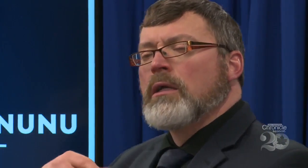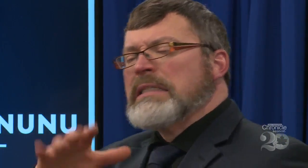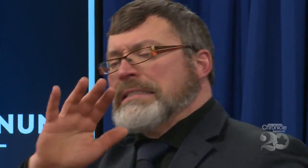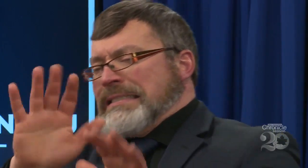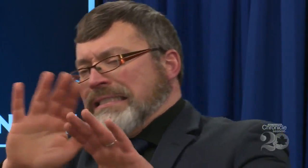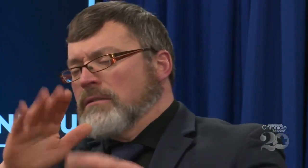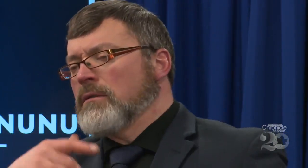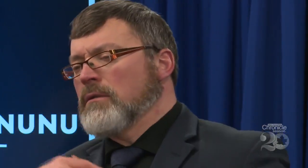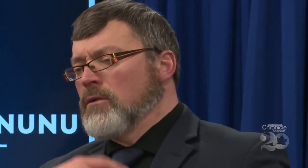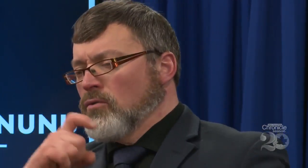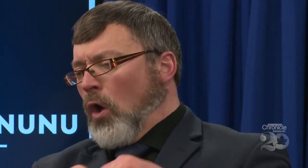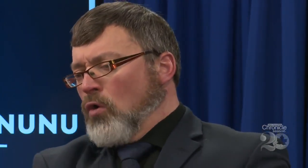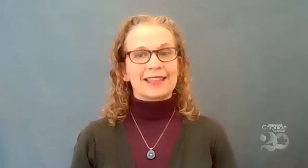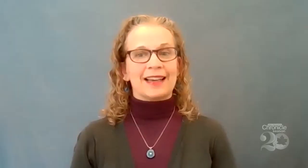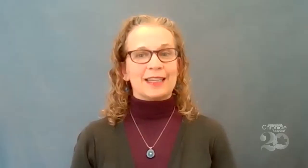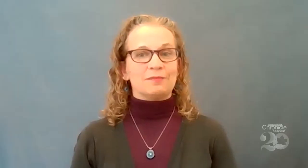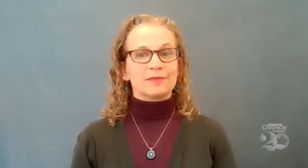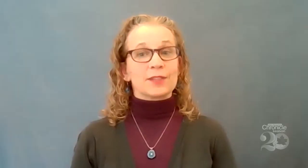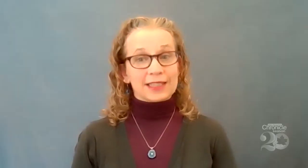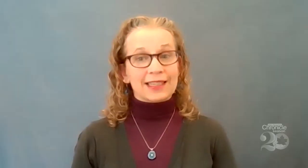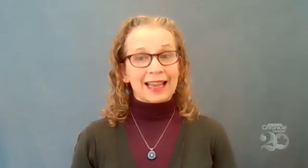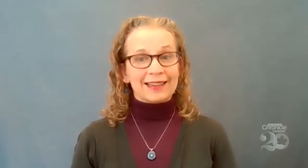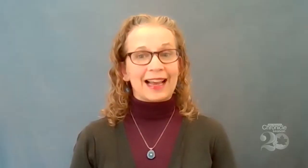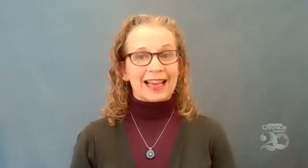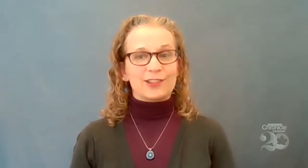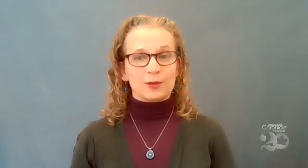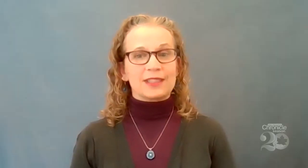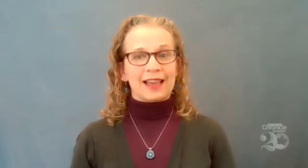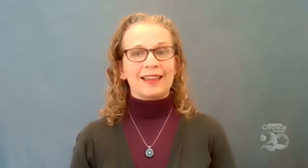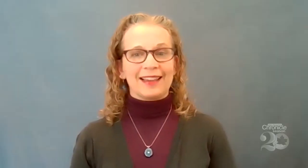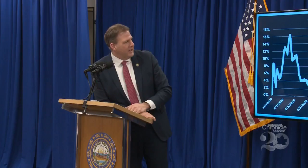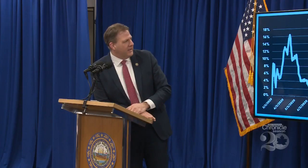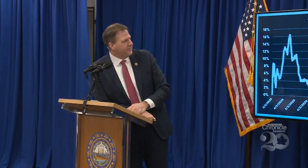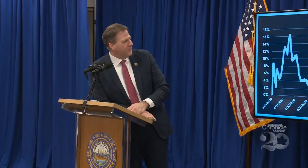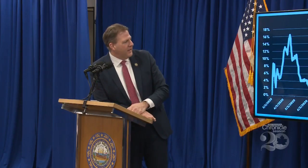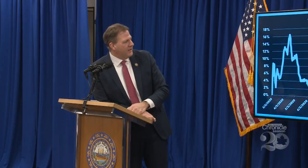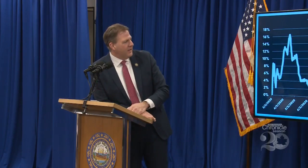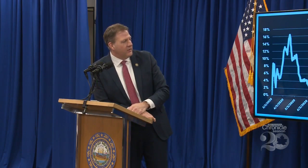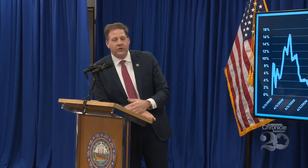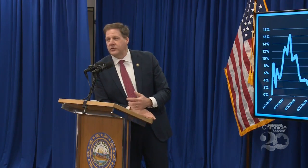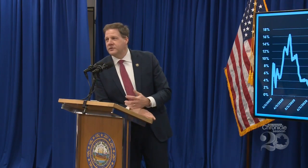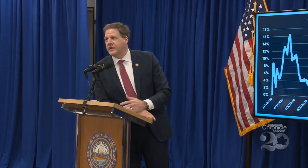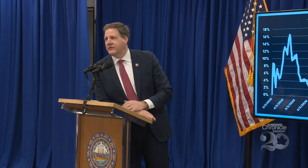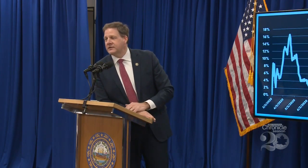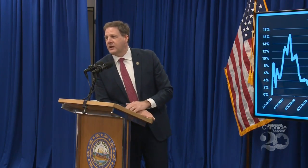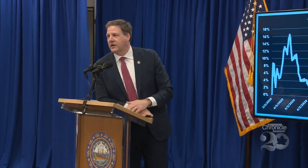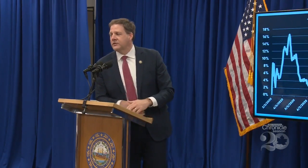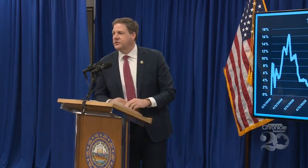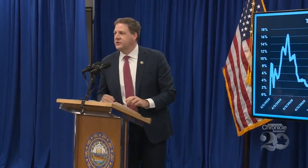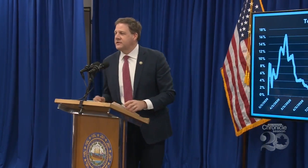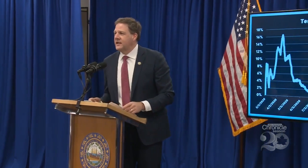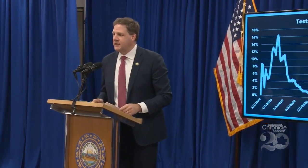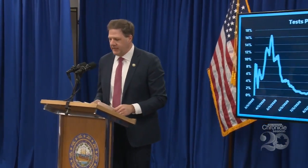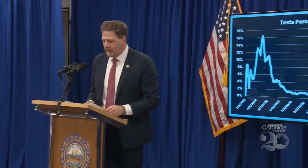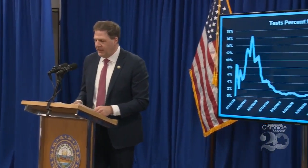THINGS COME ACROSS, THAT’S A FLUENT USER OF THE LANGUAGE, WHEREAS OURS ARE SOMEWHAT LESS SOPHISTICATED, I GUESS YOU WOULD SAY.